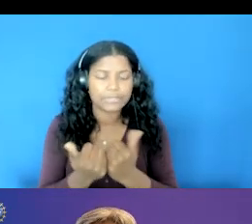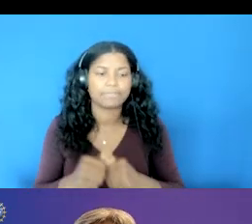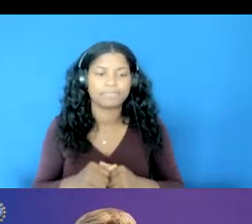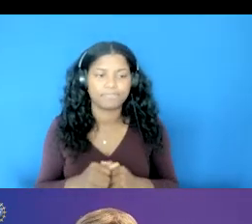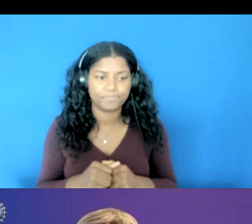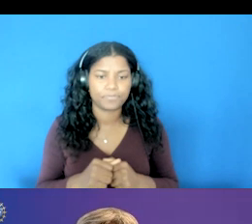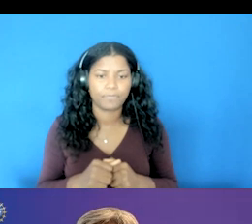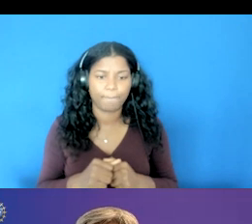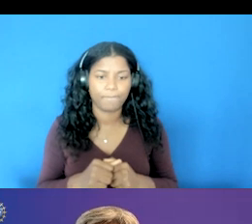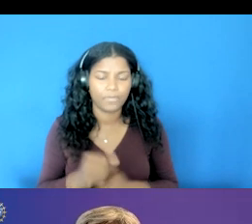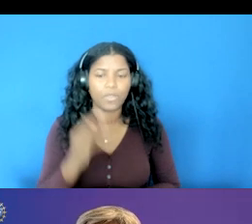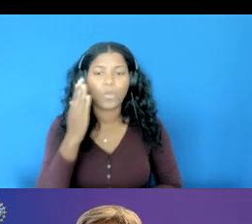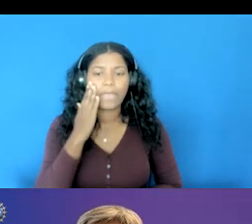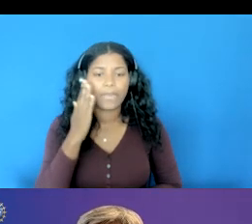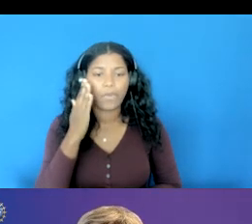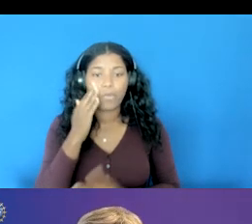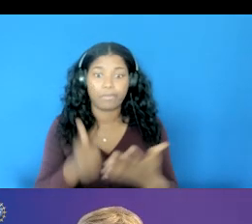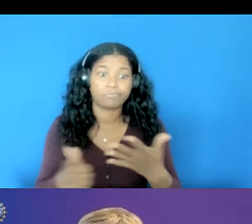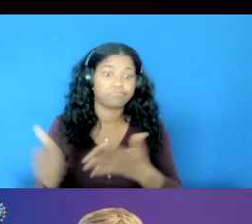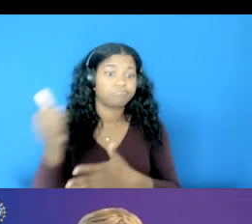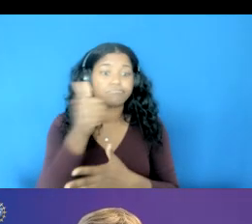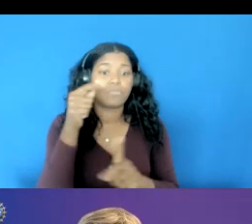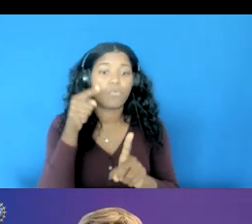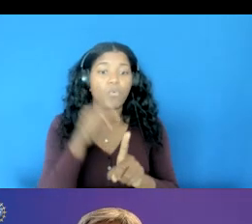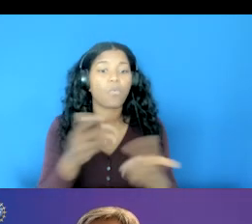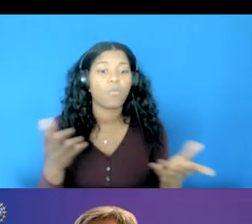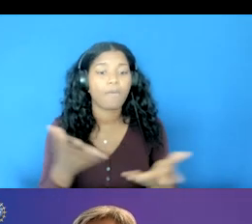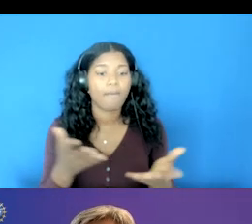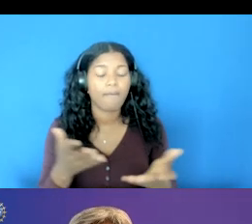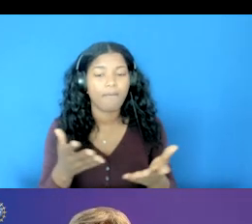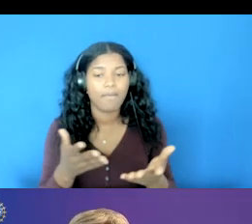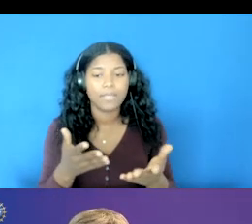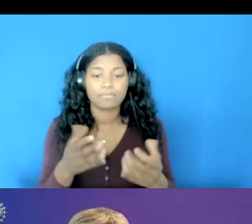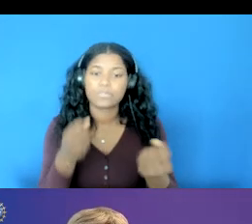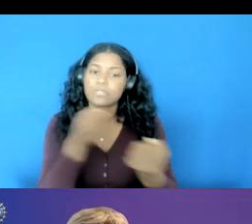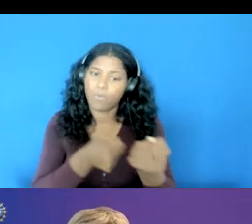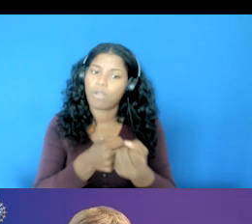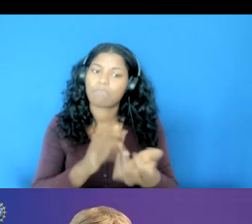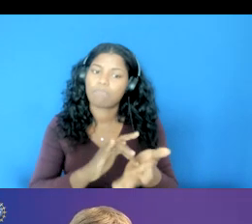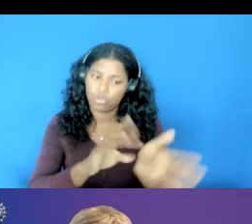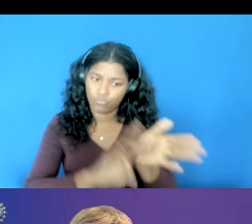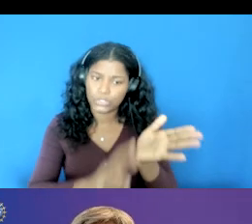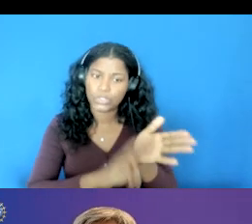And we all know that the primary mission of the National Institutes of Health is to support medical research on humans.